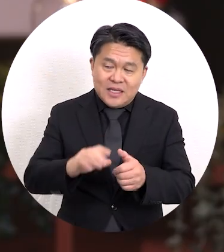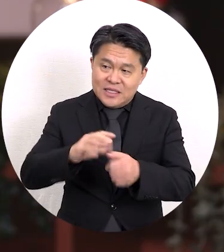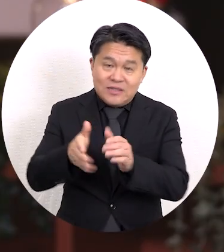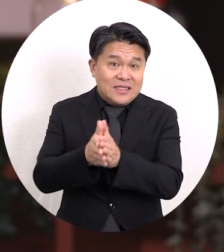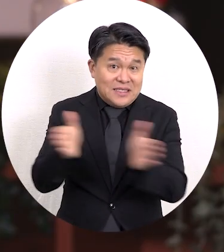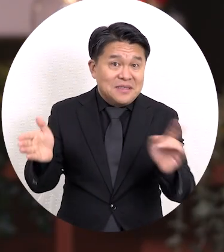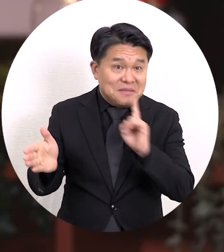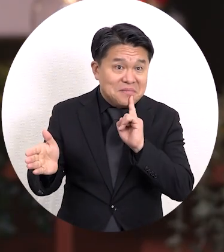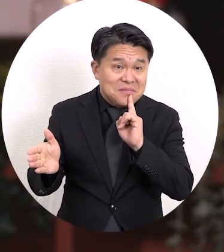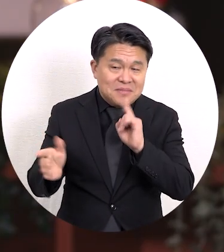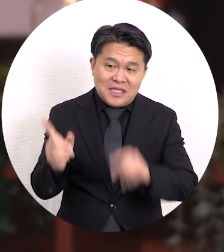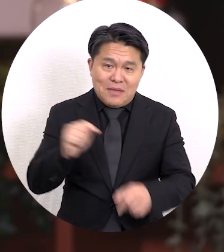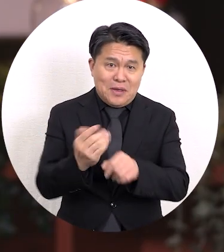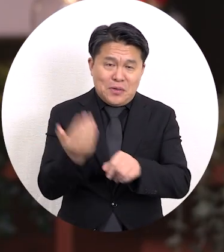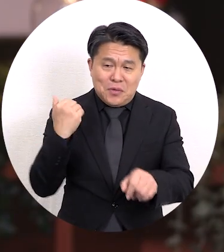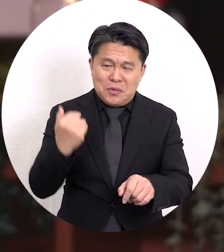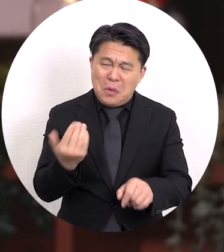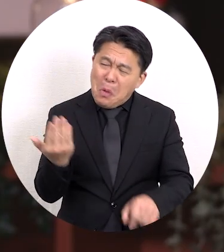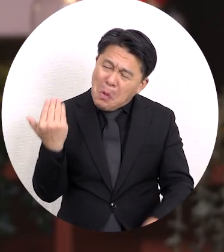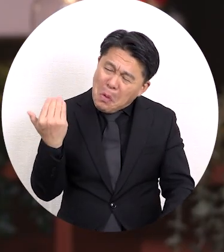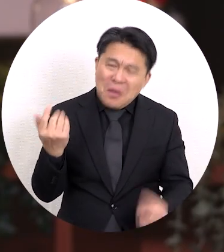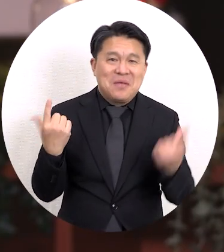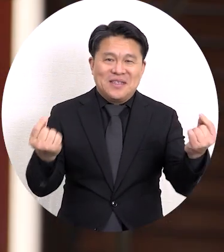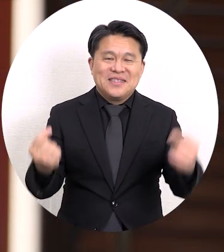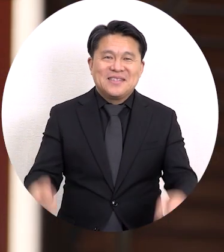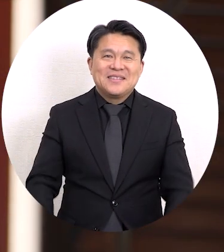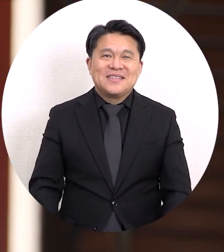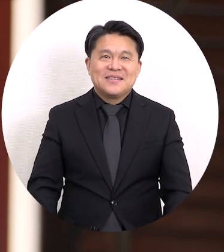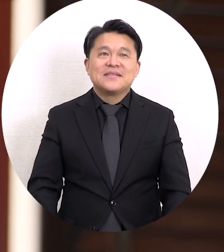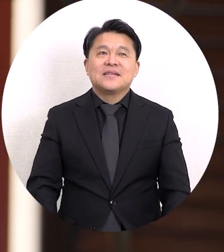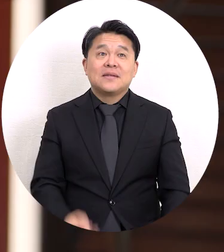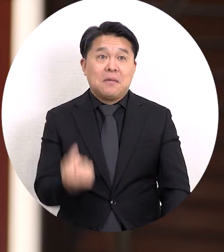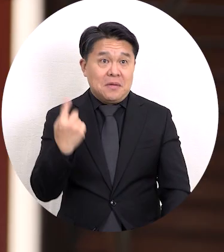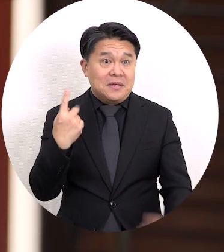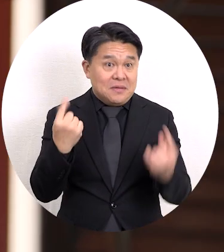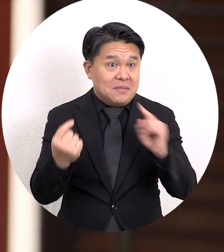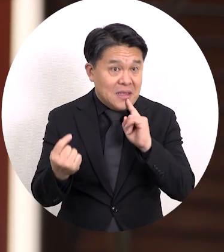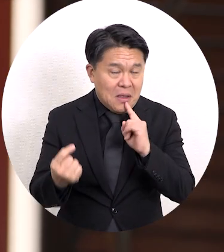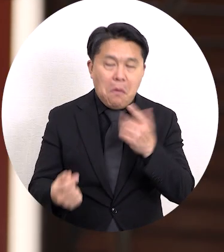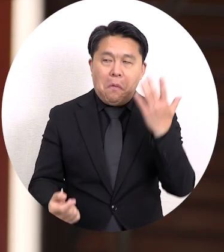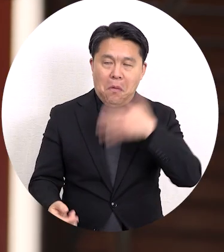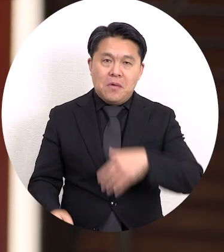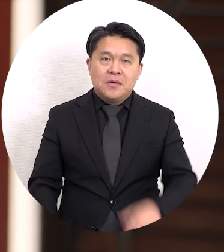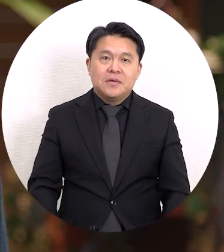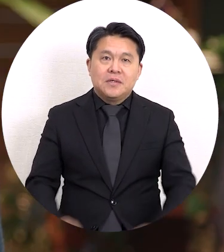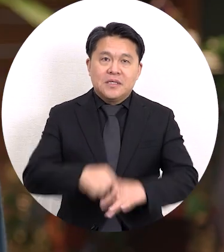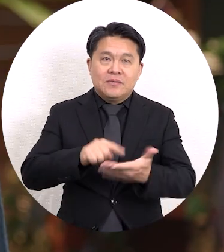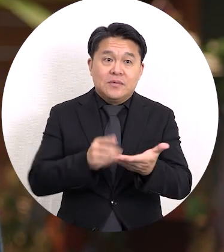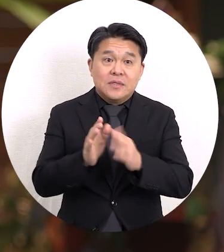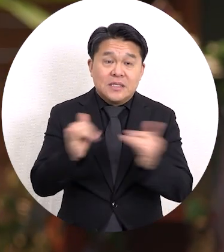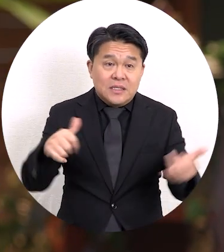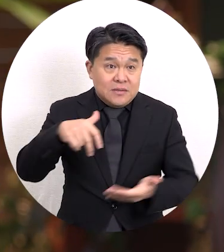so 10,000 years is really just the blink of an eye in comparison. It really feels like just yesterday. But psychologists tend to focus on